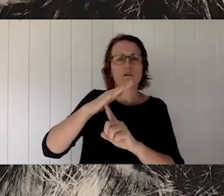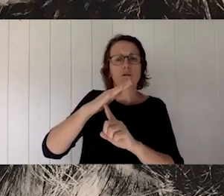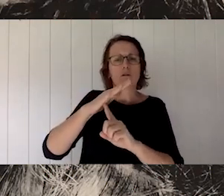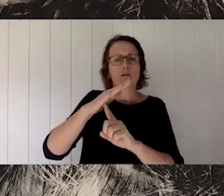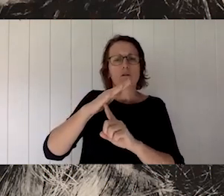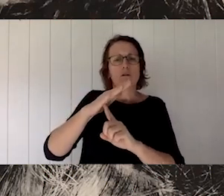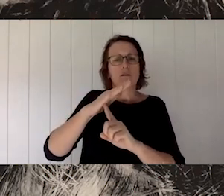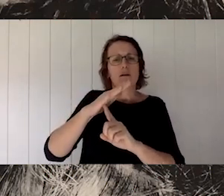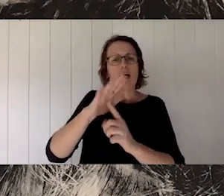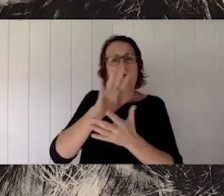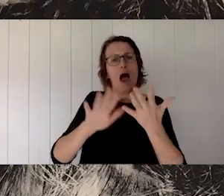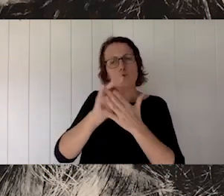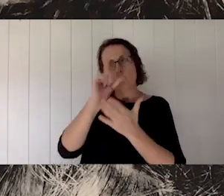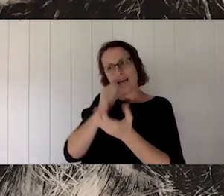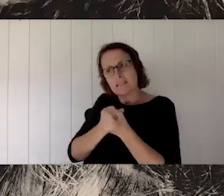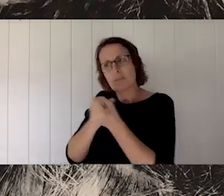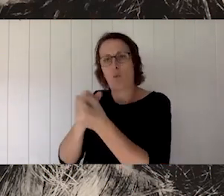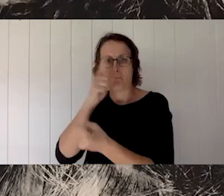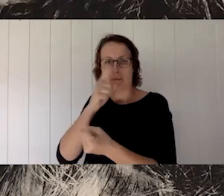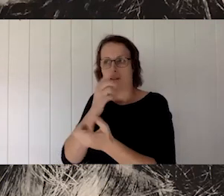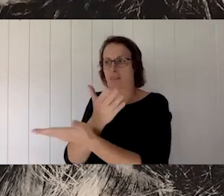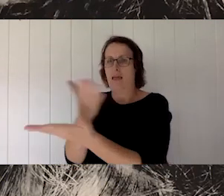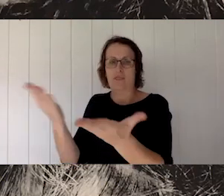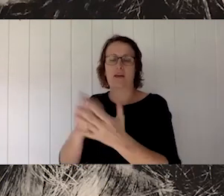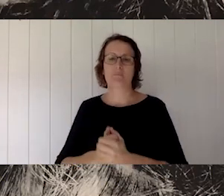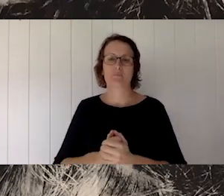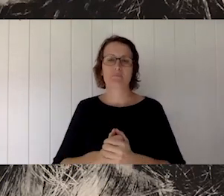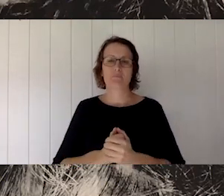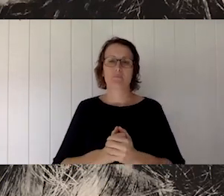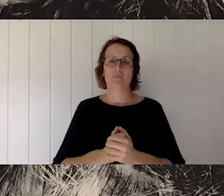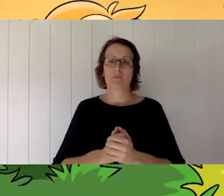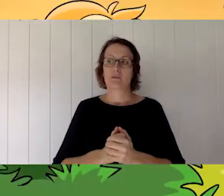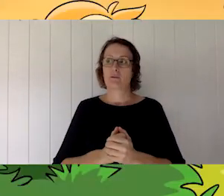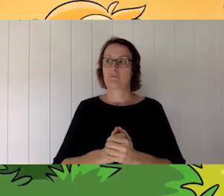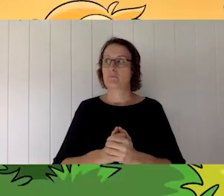serve people in the community. The first thing that we know is that all